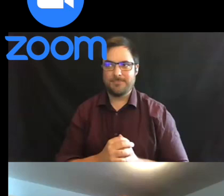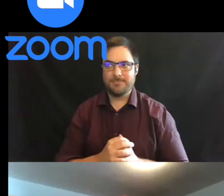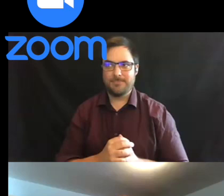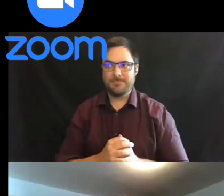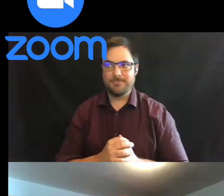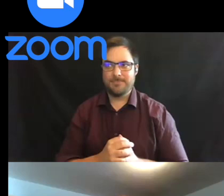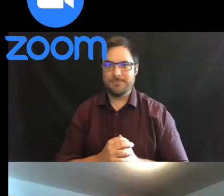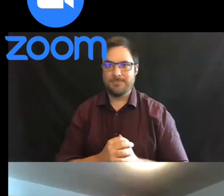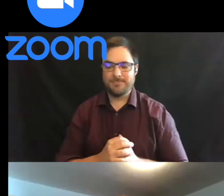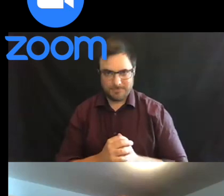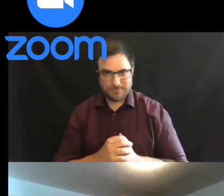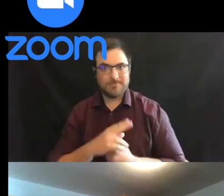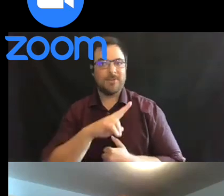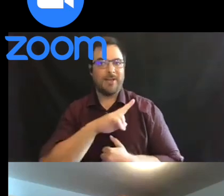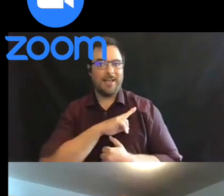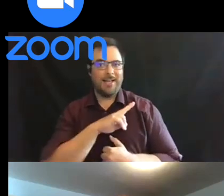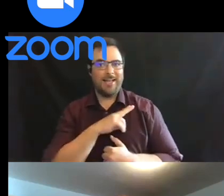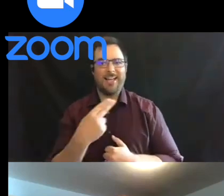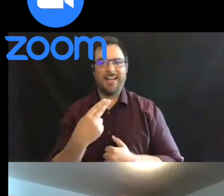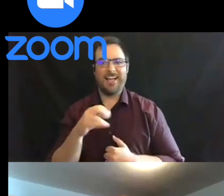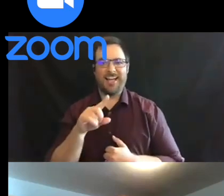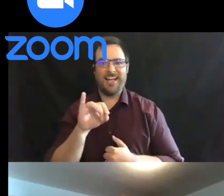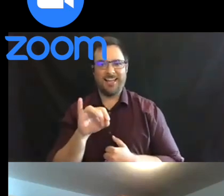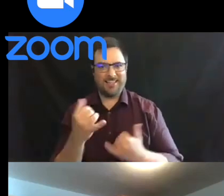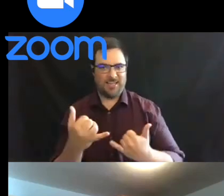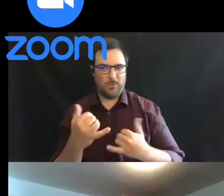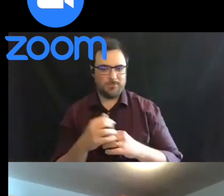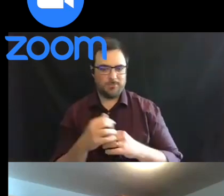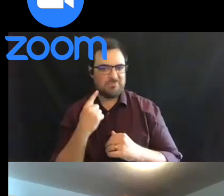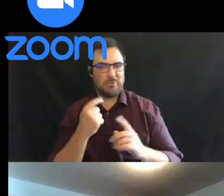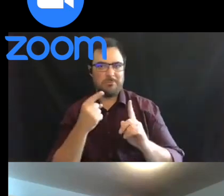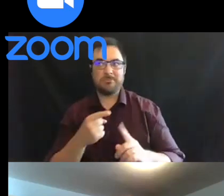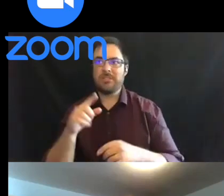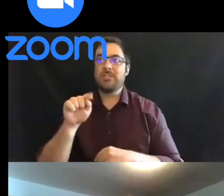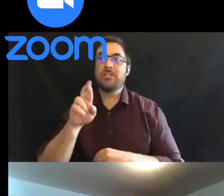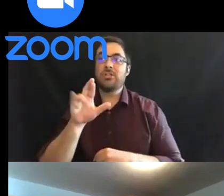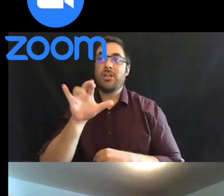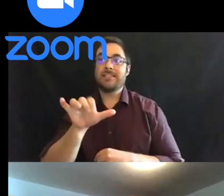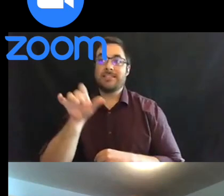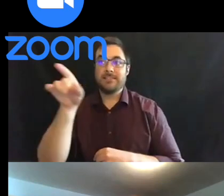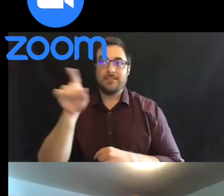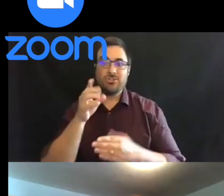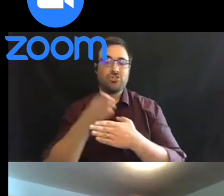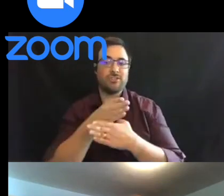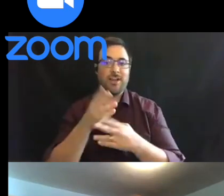Heidi: While there's a pause here. This is Heidi. I'm just going to also point out that Tracy shared that Vision Forward, at least in the state of Wisconsin,